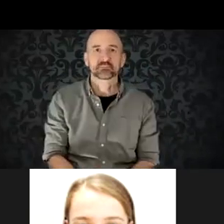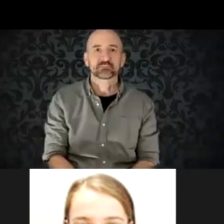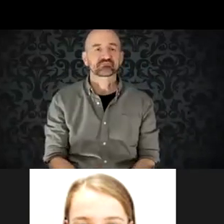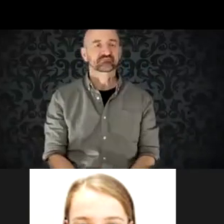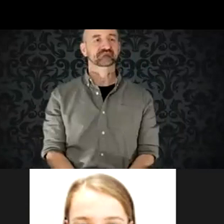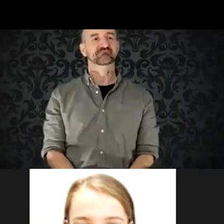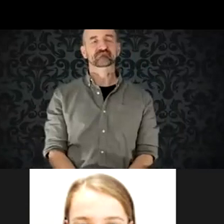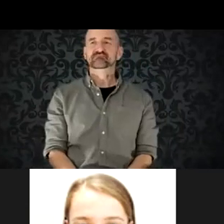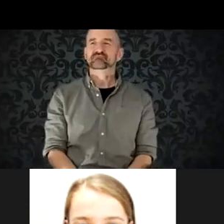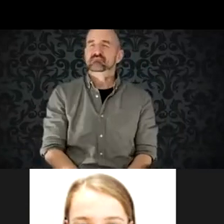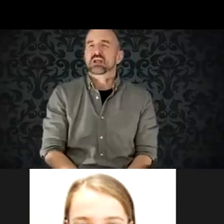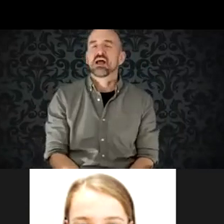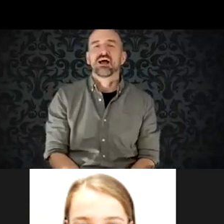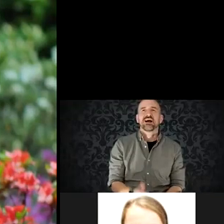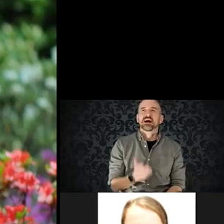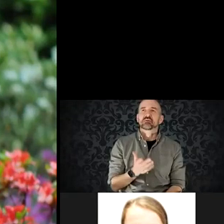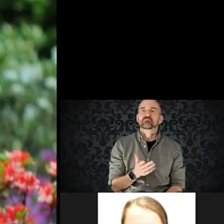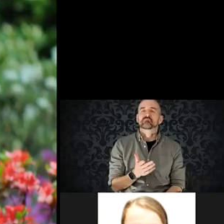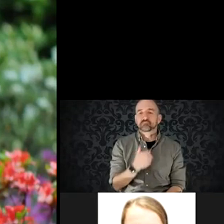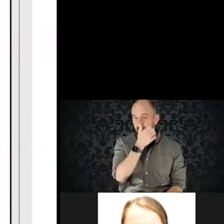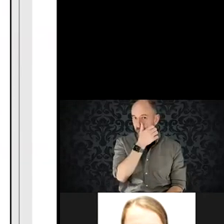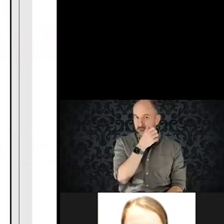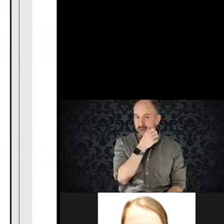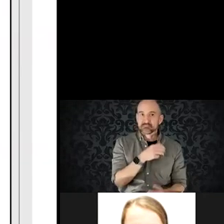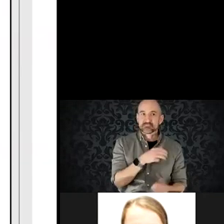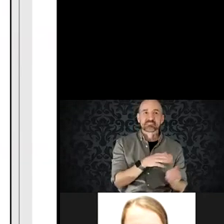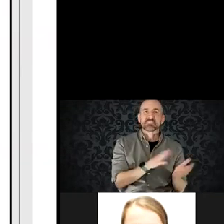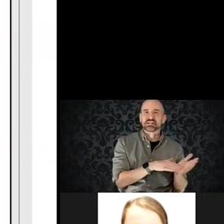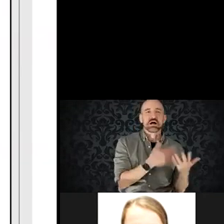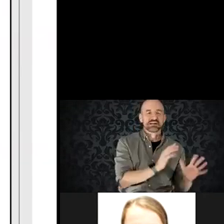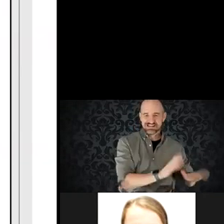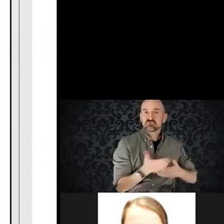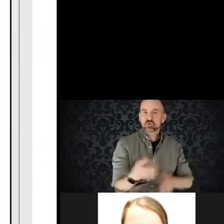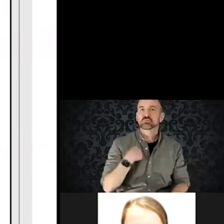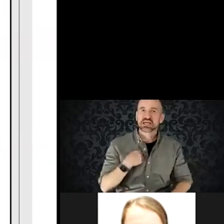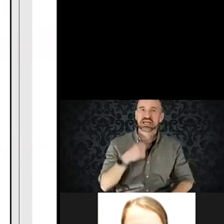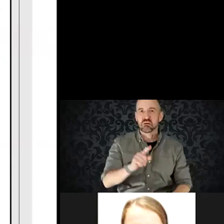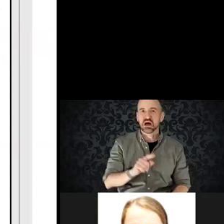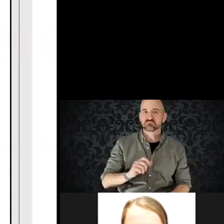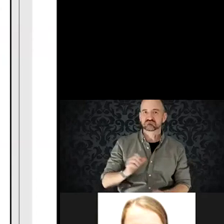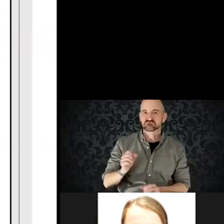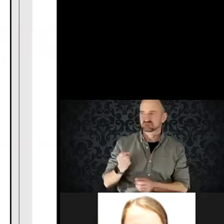it.… International Day for persons with disabilities